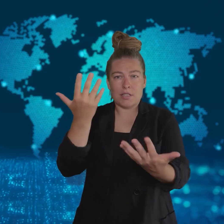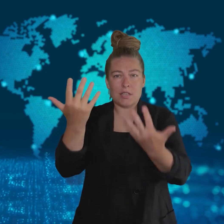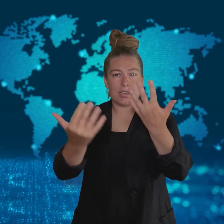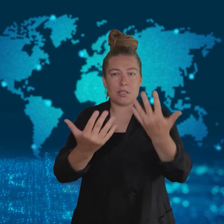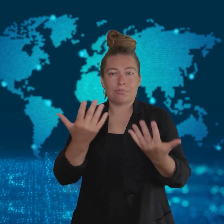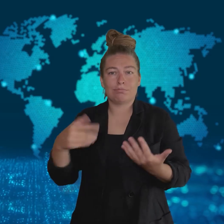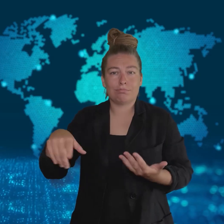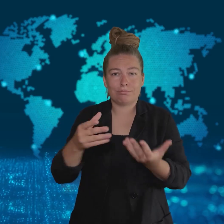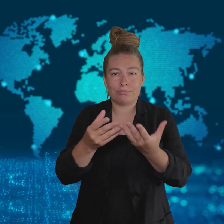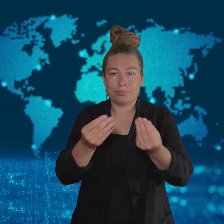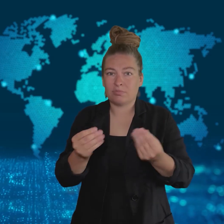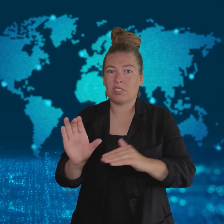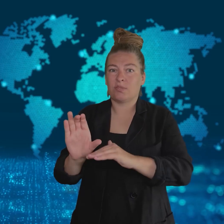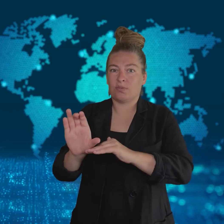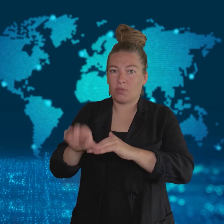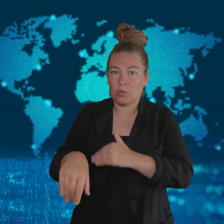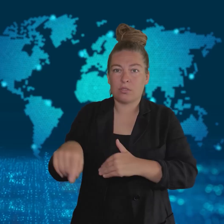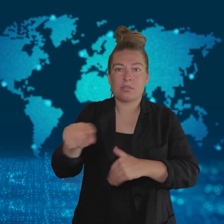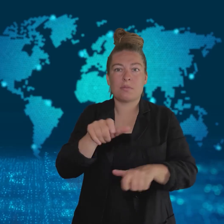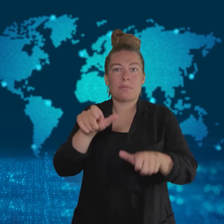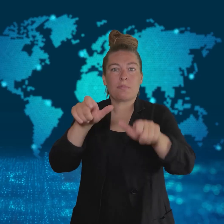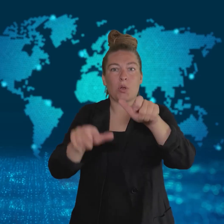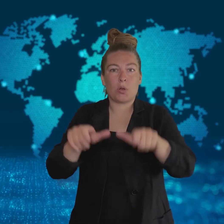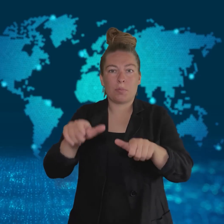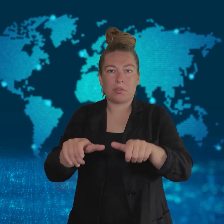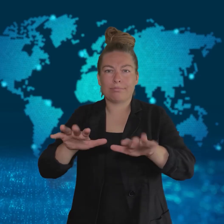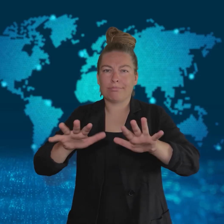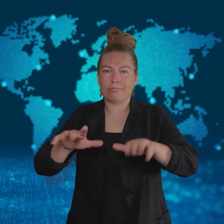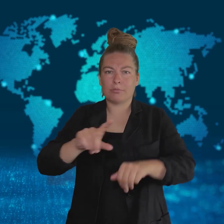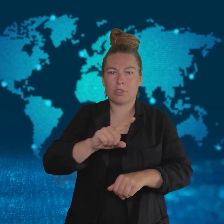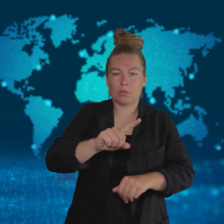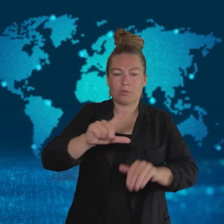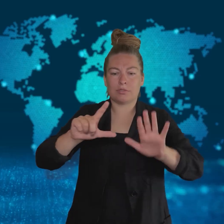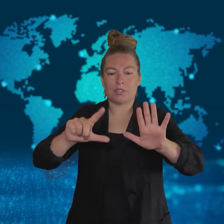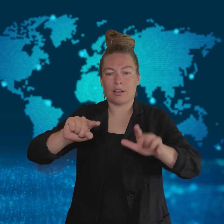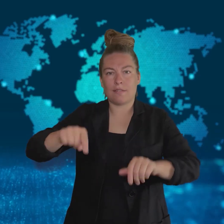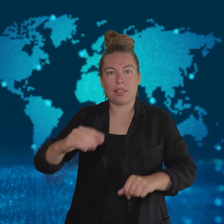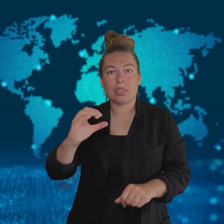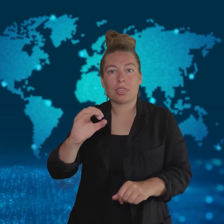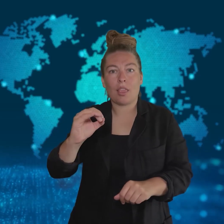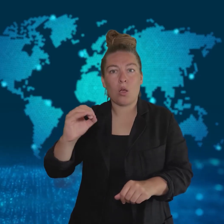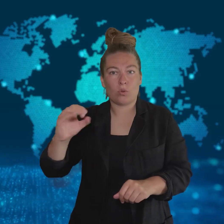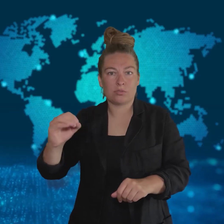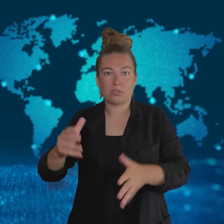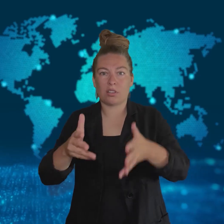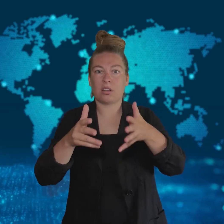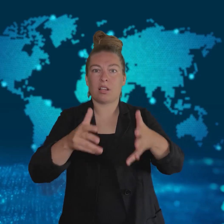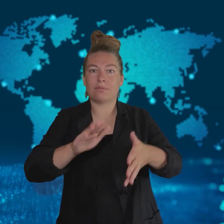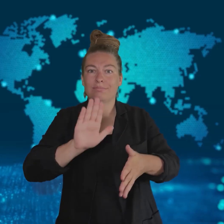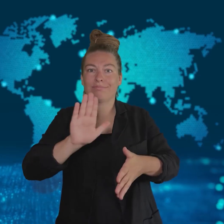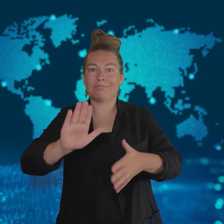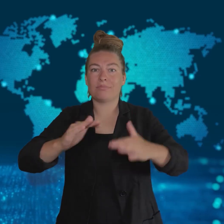There are 25 fires in the province.